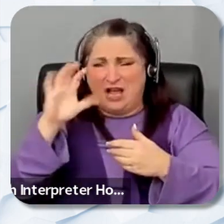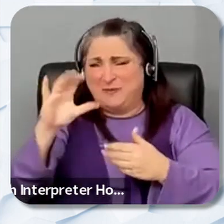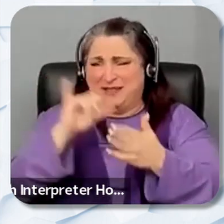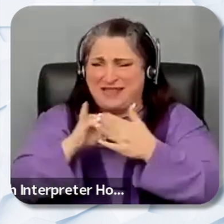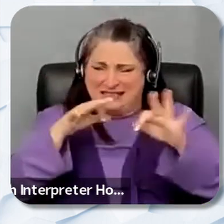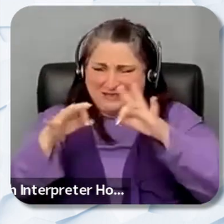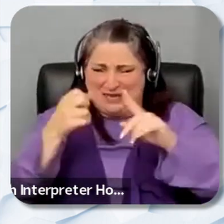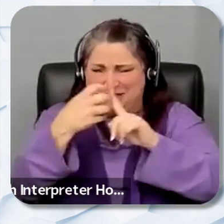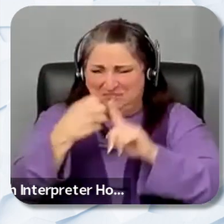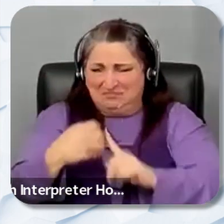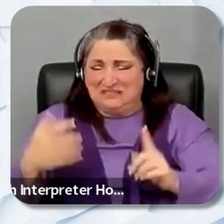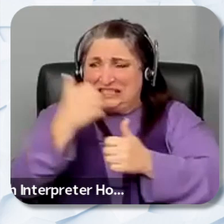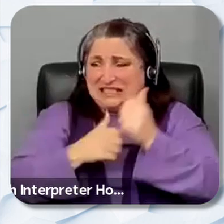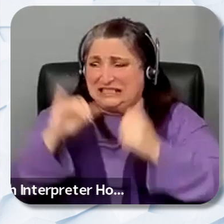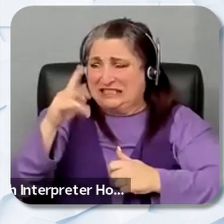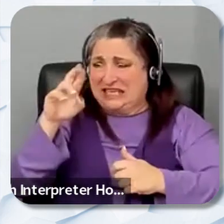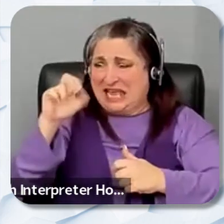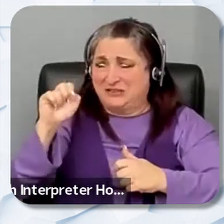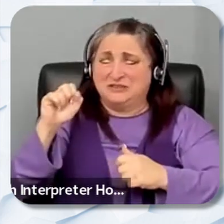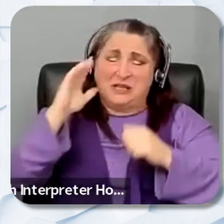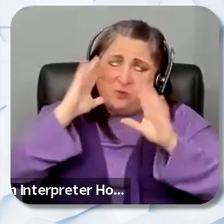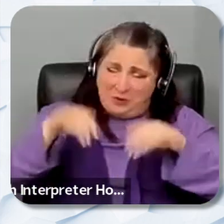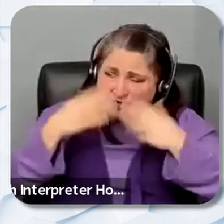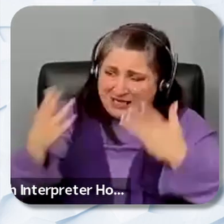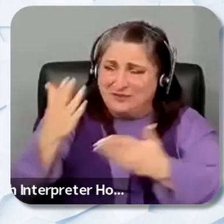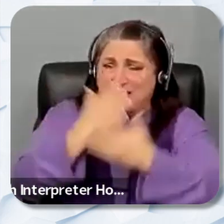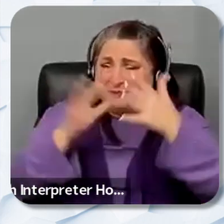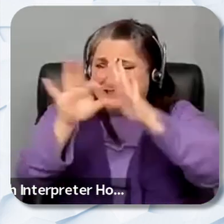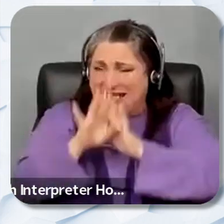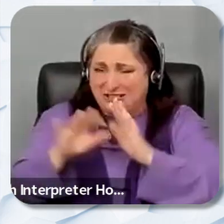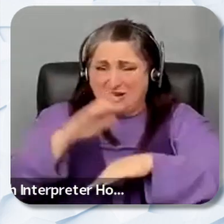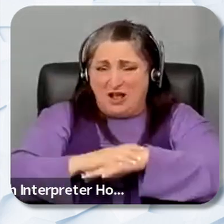going to be providing you some selection documents up on the Padlet so you all can learn a little